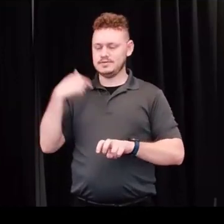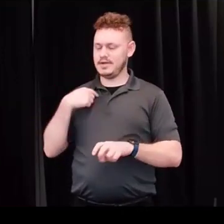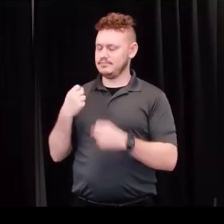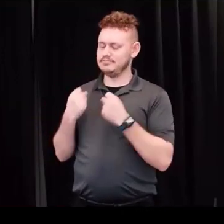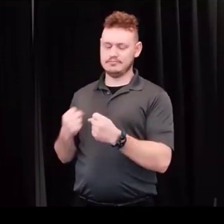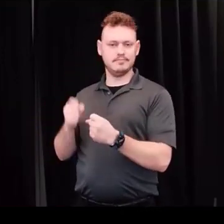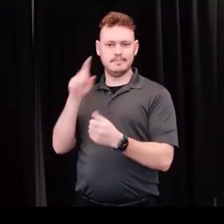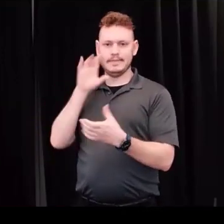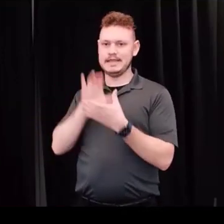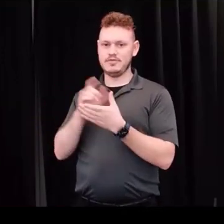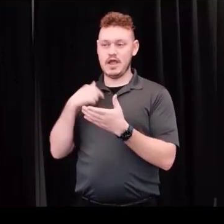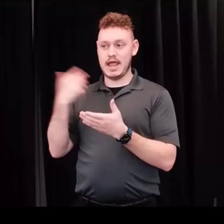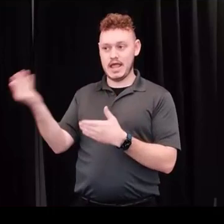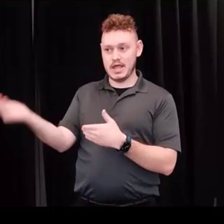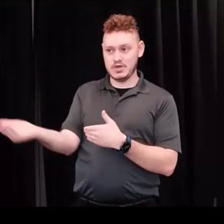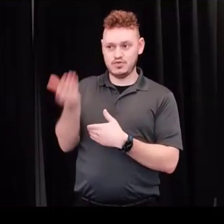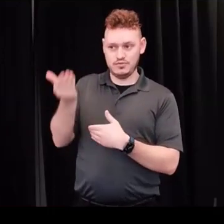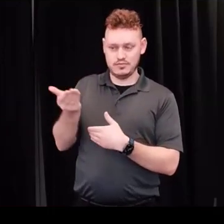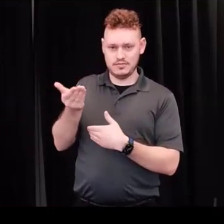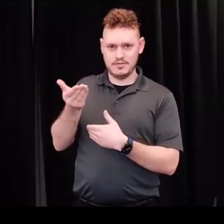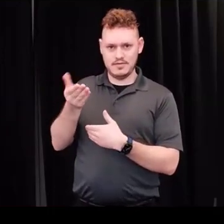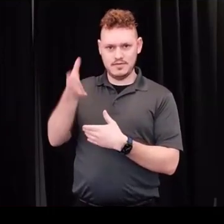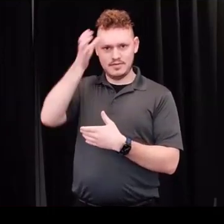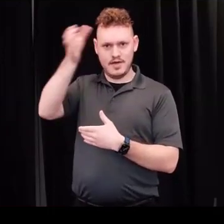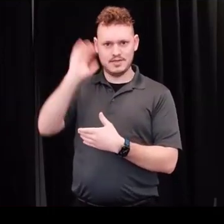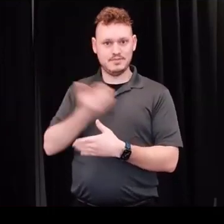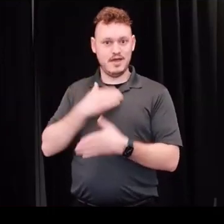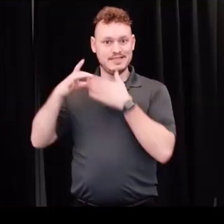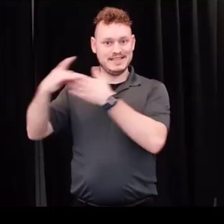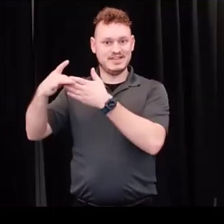I sort of introduced the concept to our leadership, that "nothing about